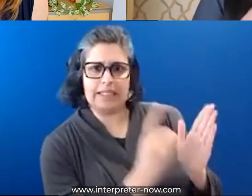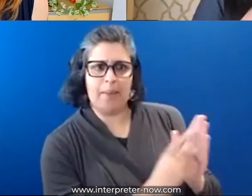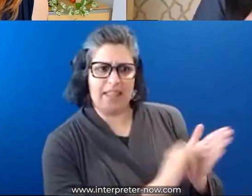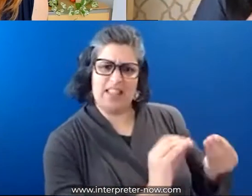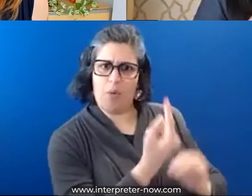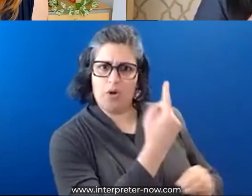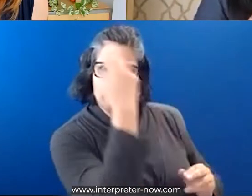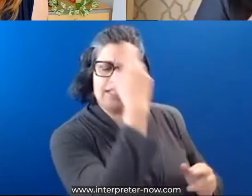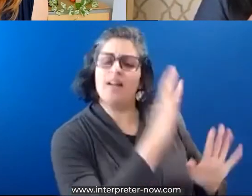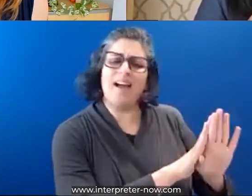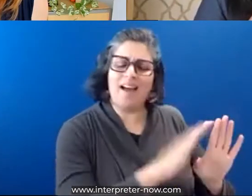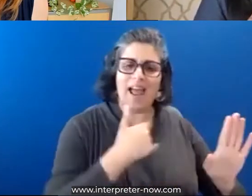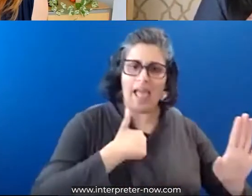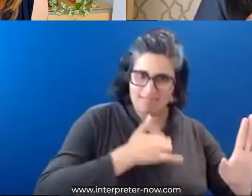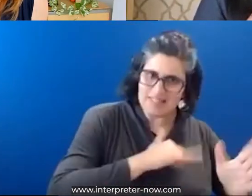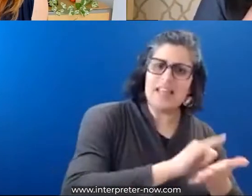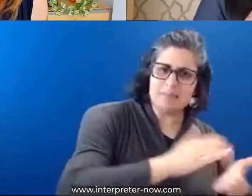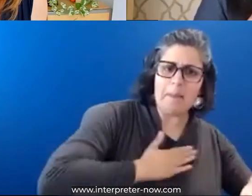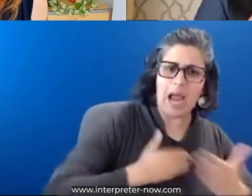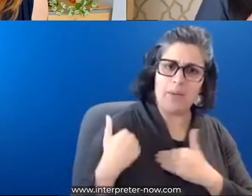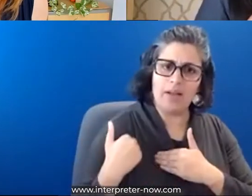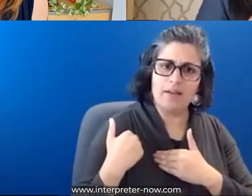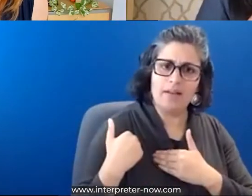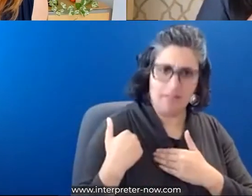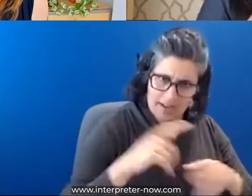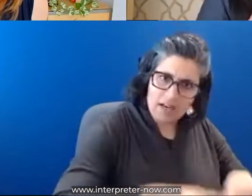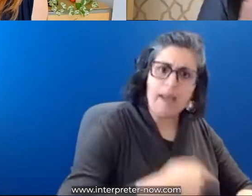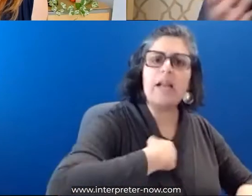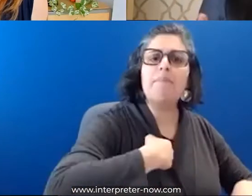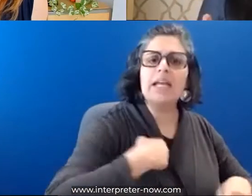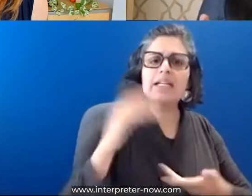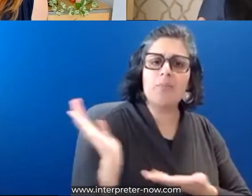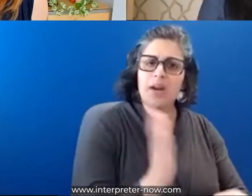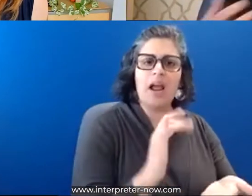I can bring the race framework to the table. They can count on me to do that. I will always think about that.